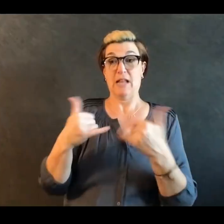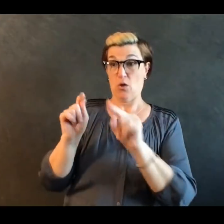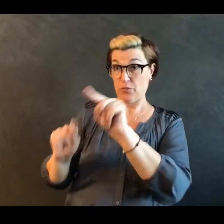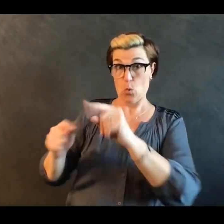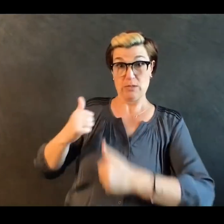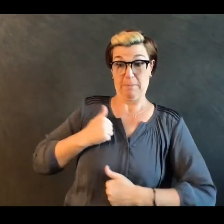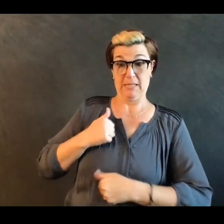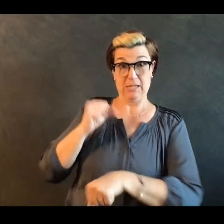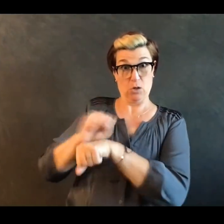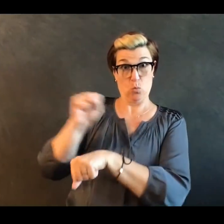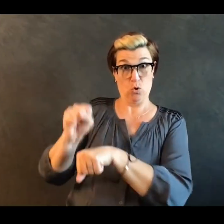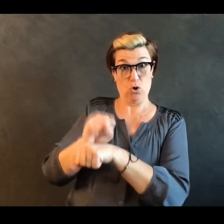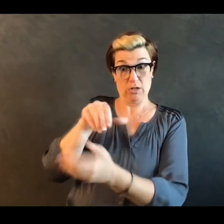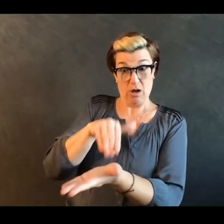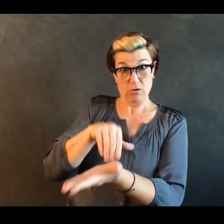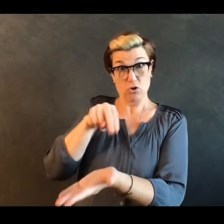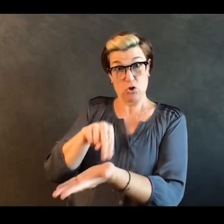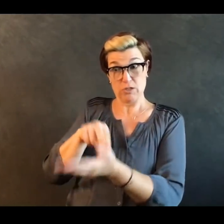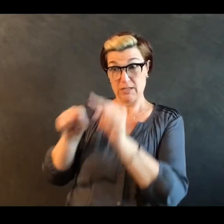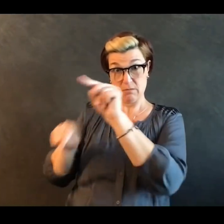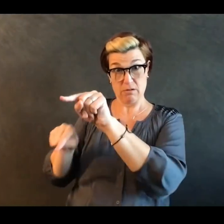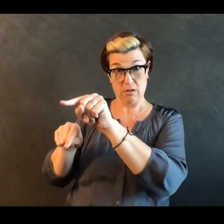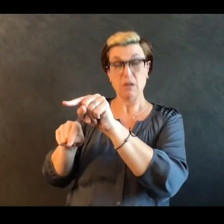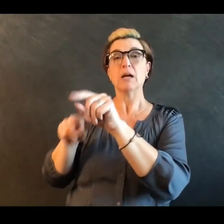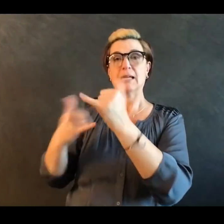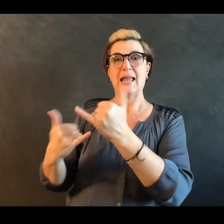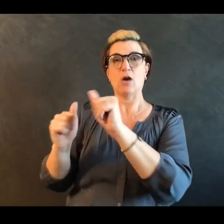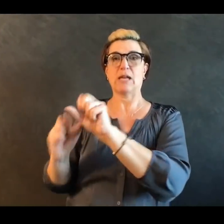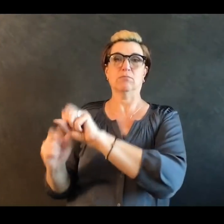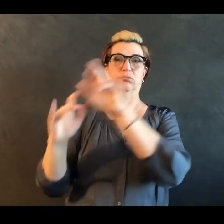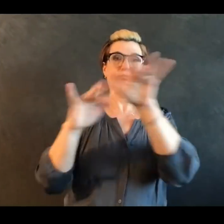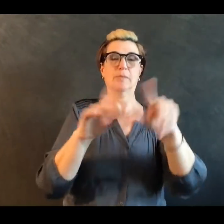Mayor DeBlasio just before we came out and he expressed his great admiration